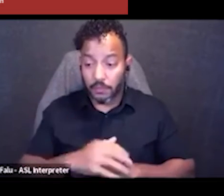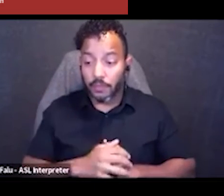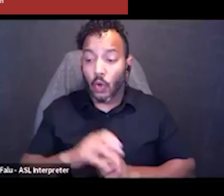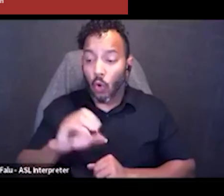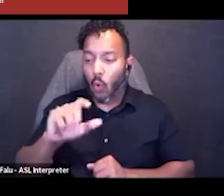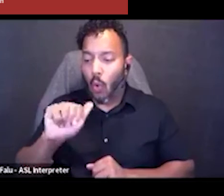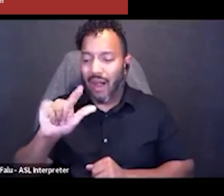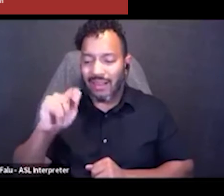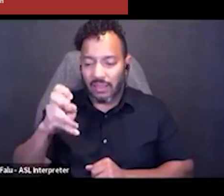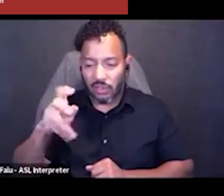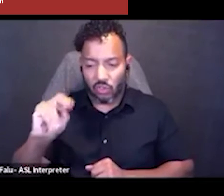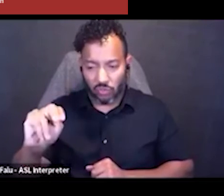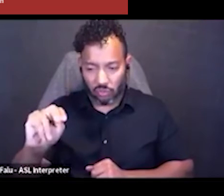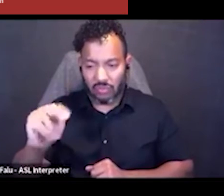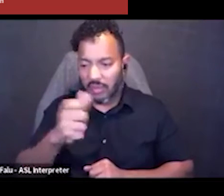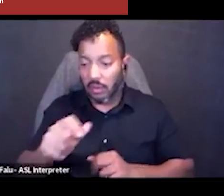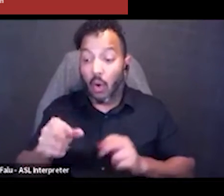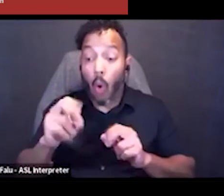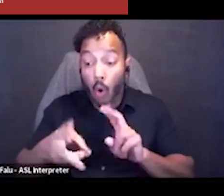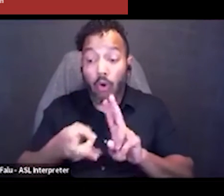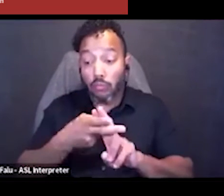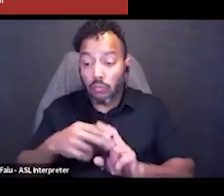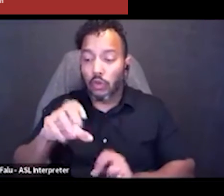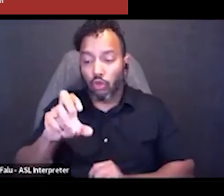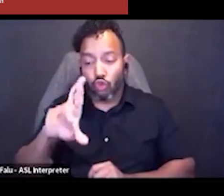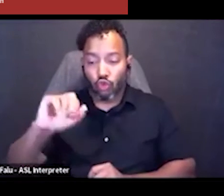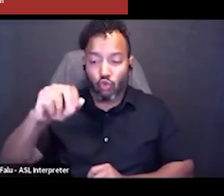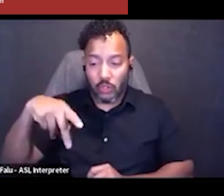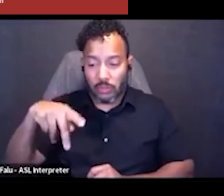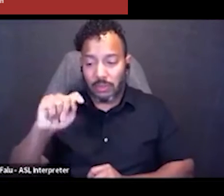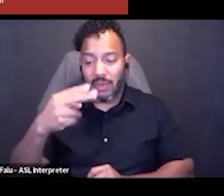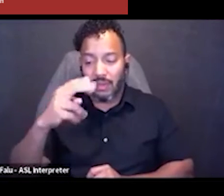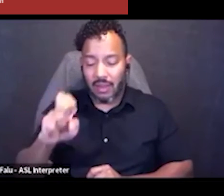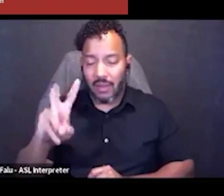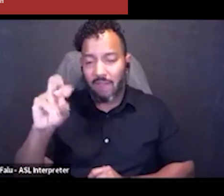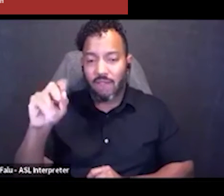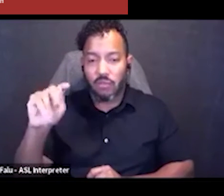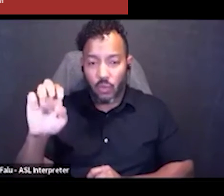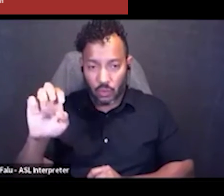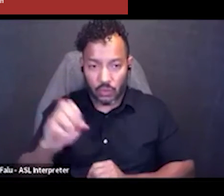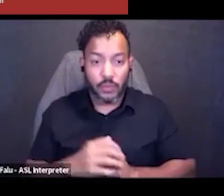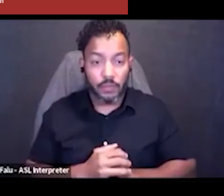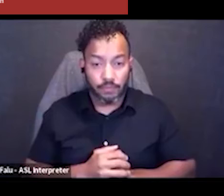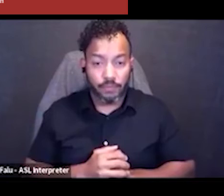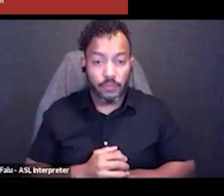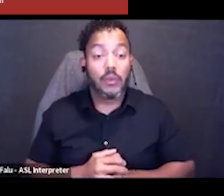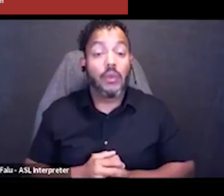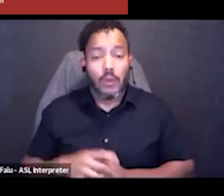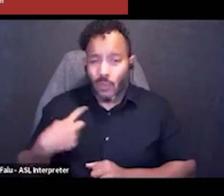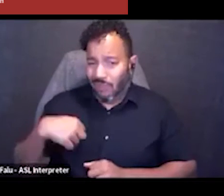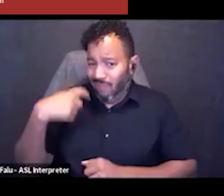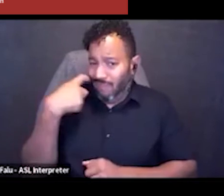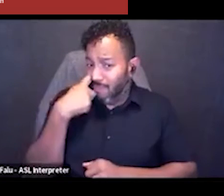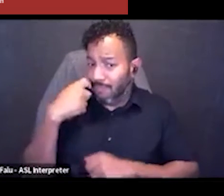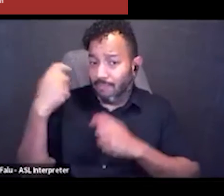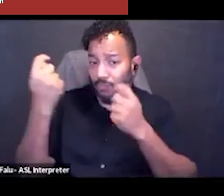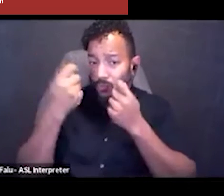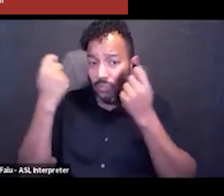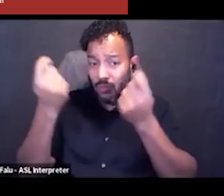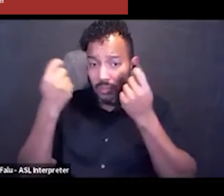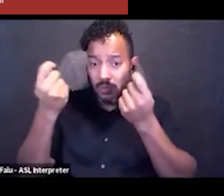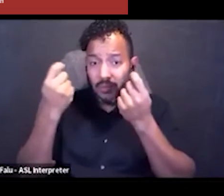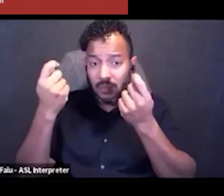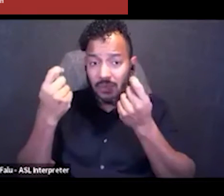Our nation is currently commemorating the 100th anniversary of the 19th amendment.